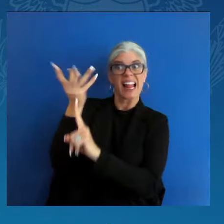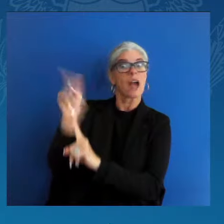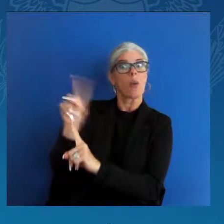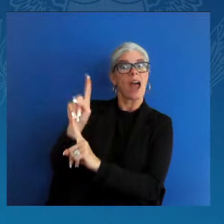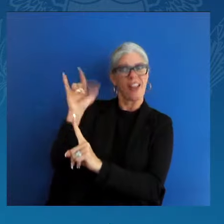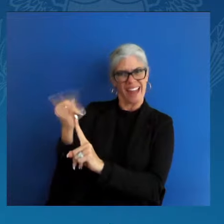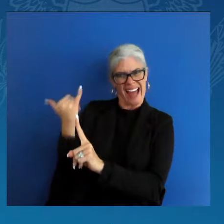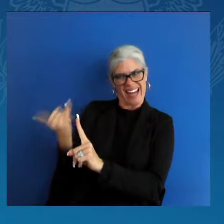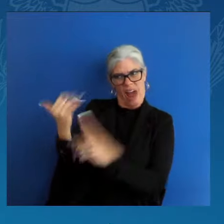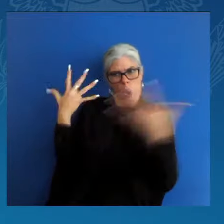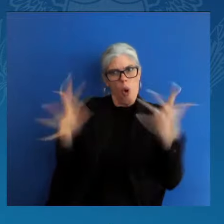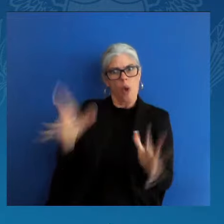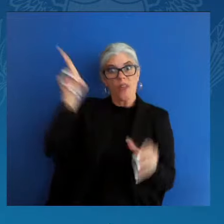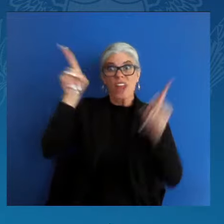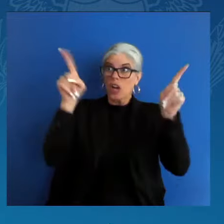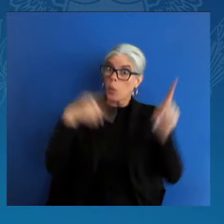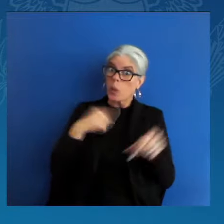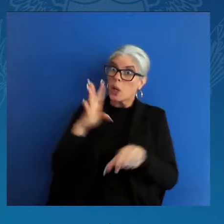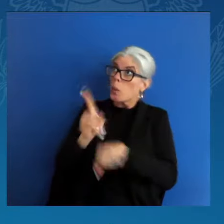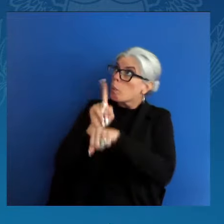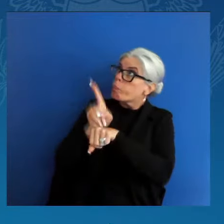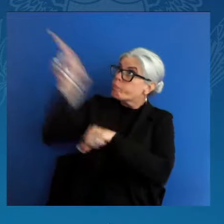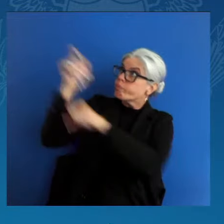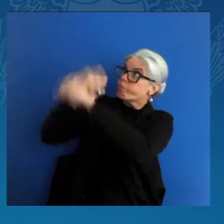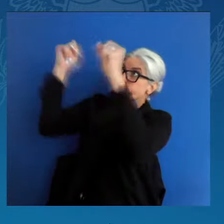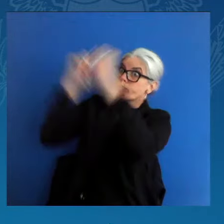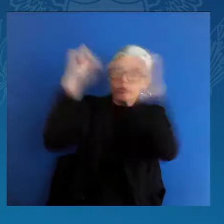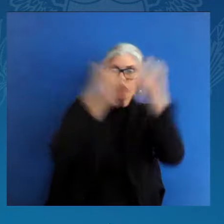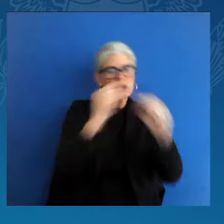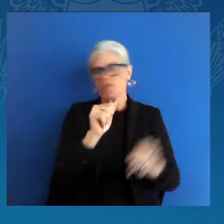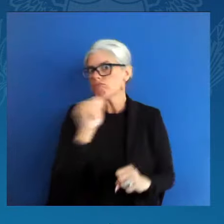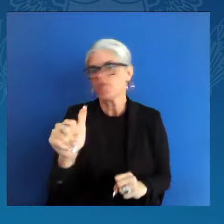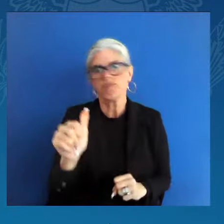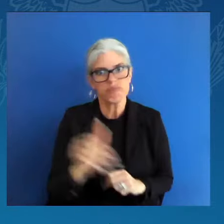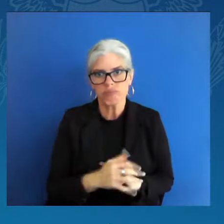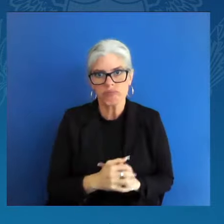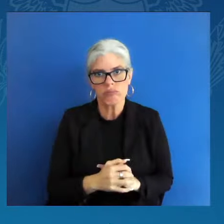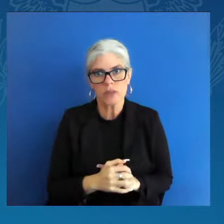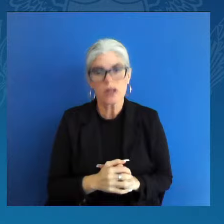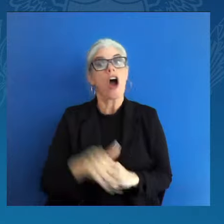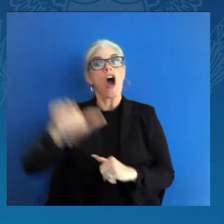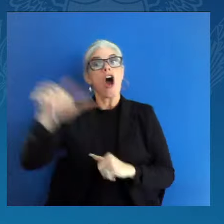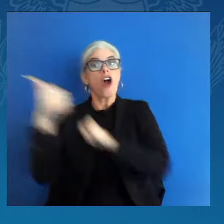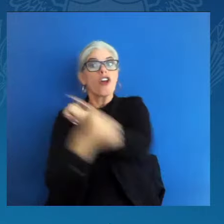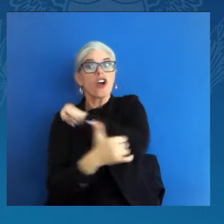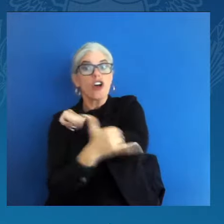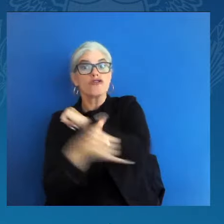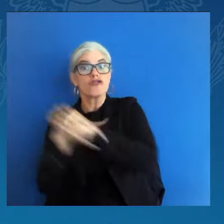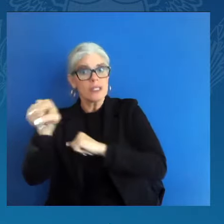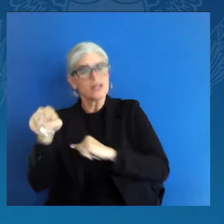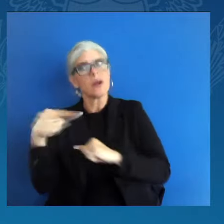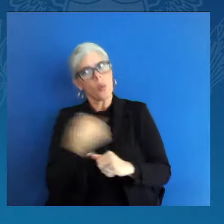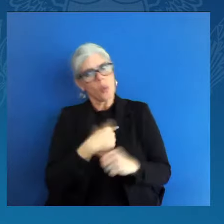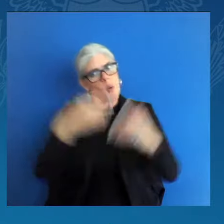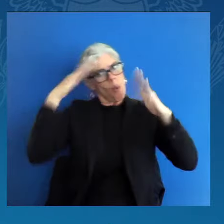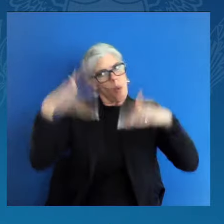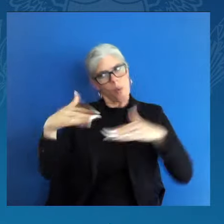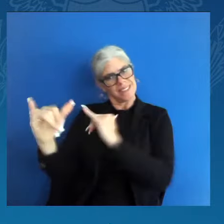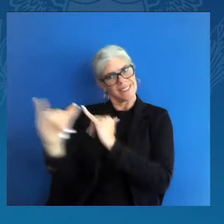the United States also led the development of the Artemis Accords to establish clear norms